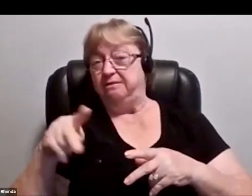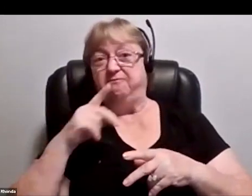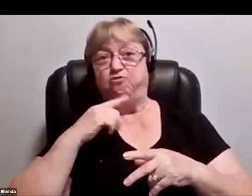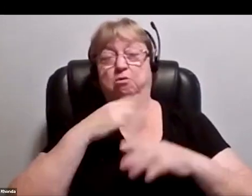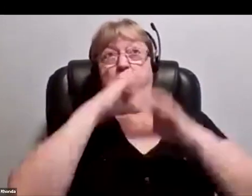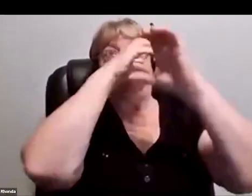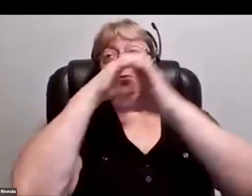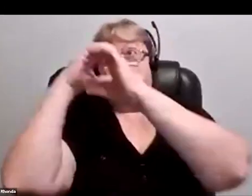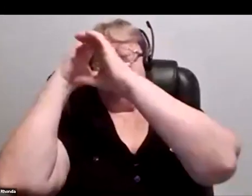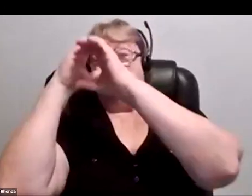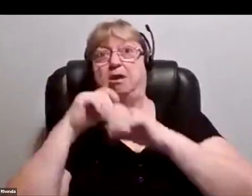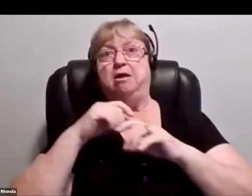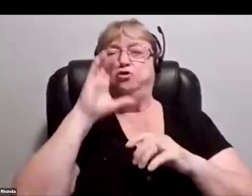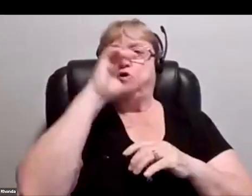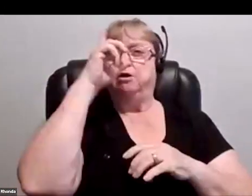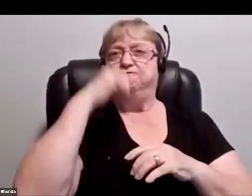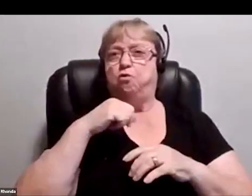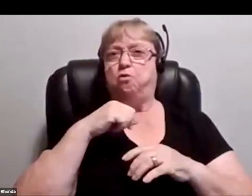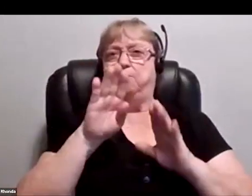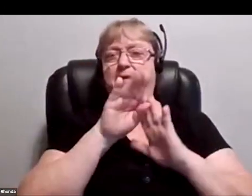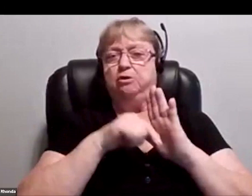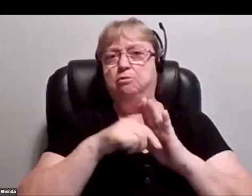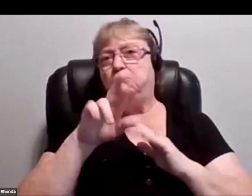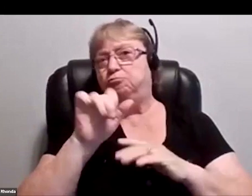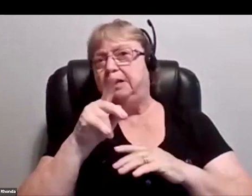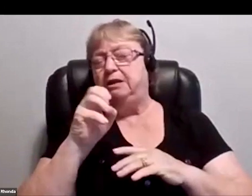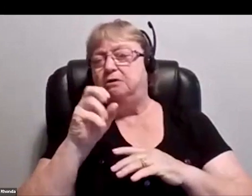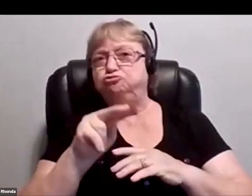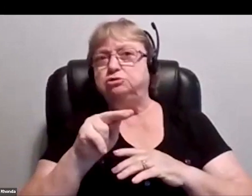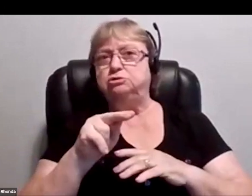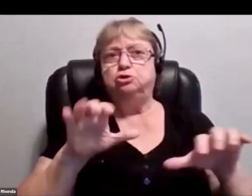radiation doing long-term research in this stable environment.